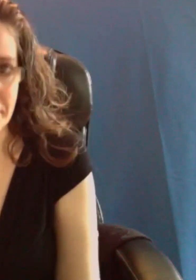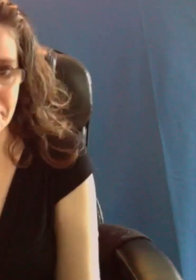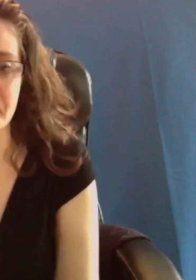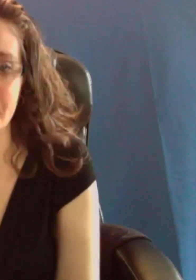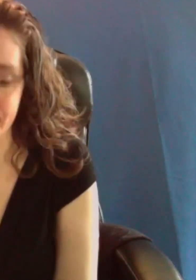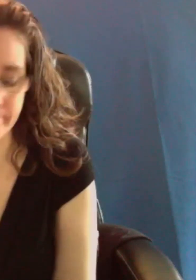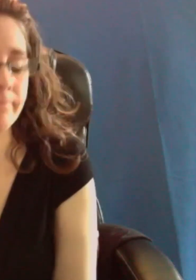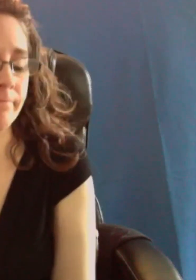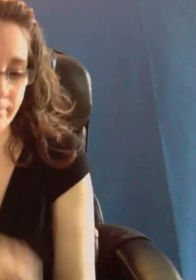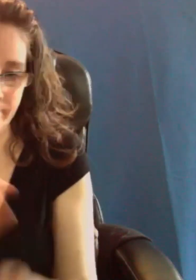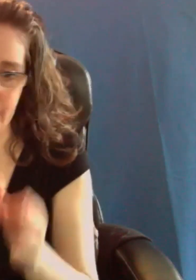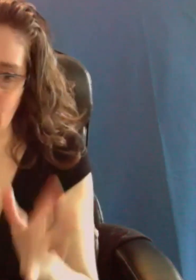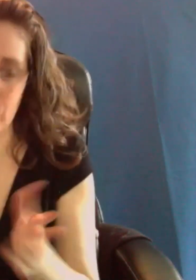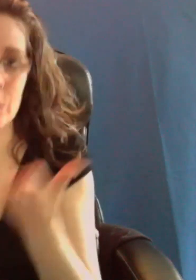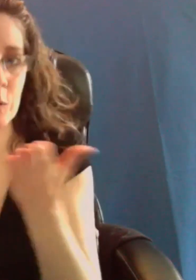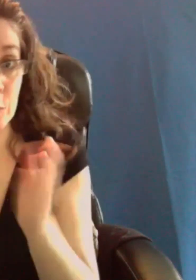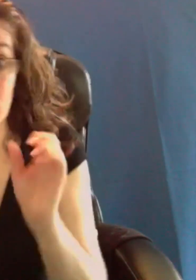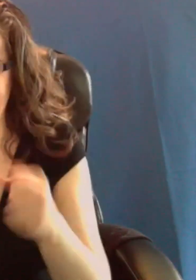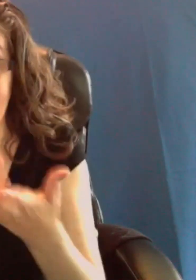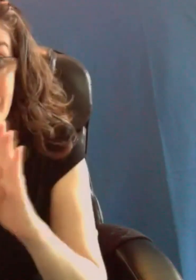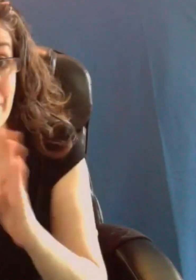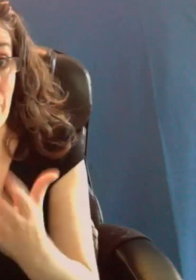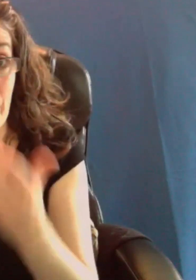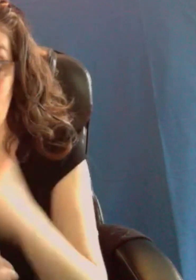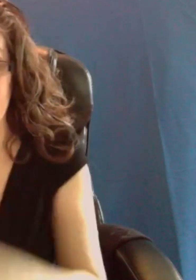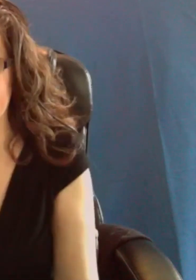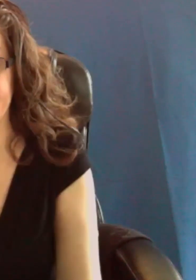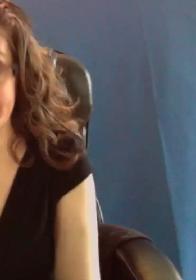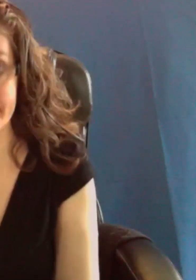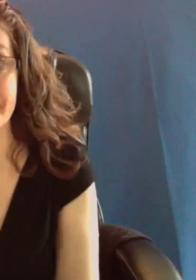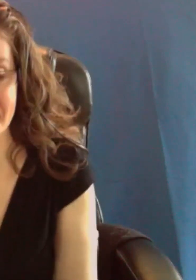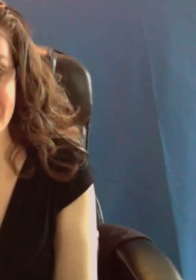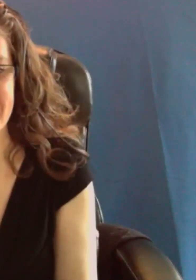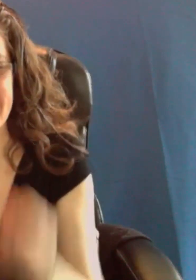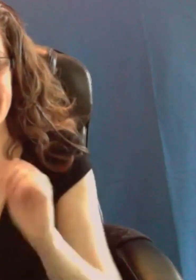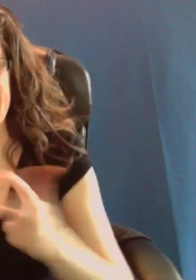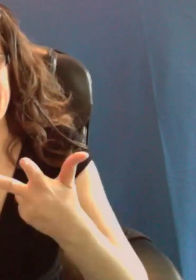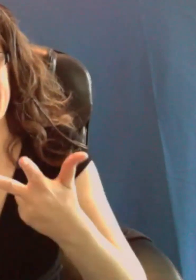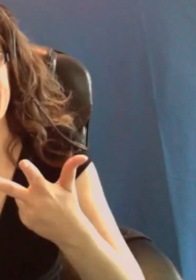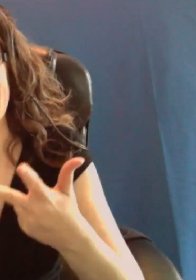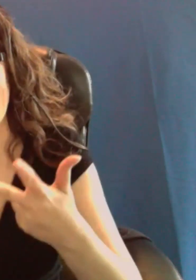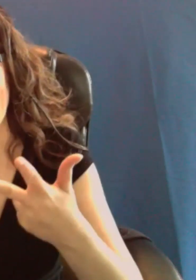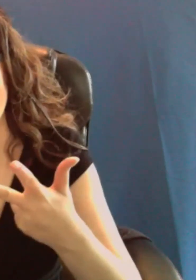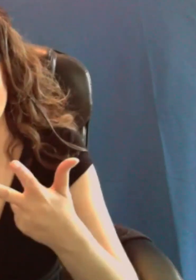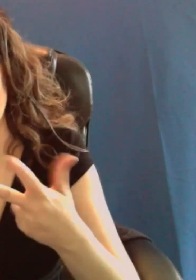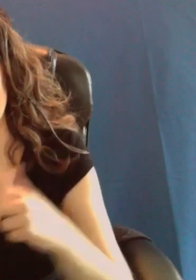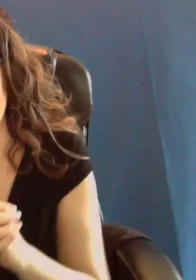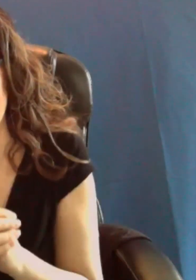Interpreter Services could mean both. And finally, we had a question about whether landlords could